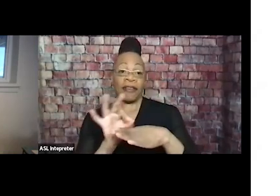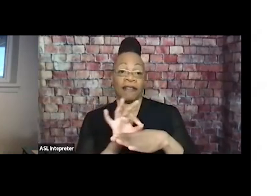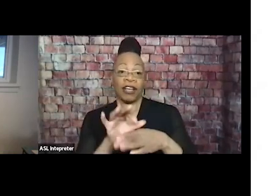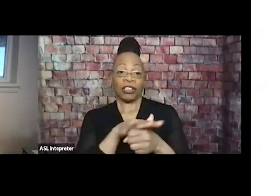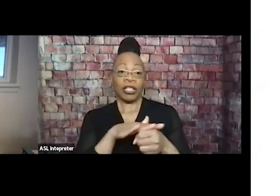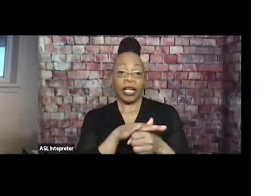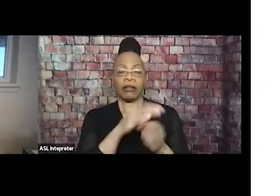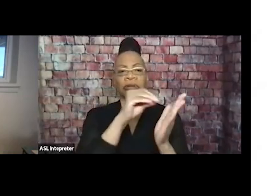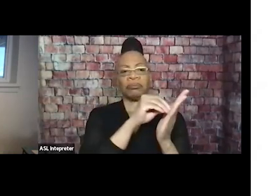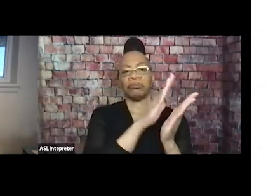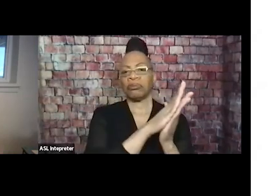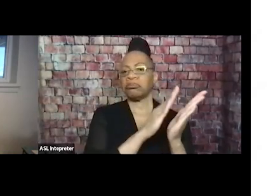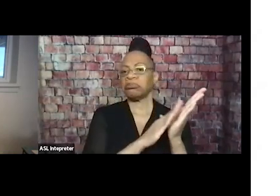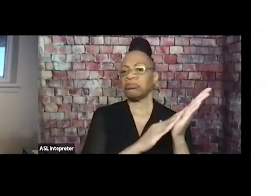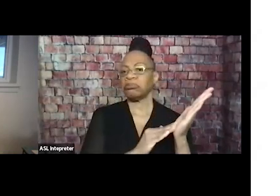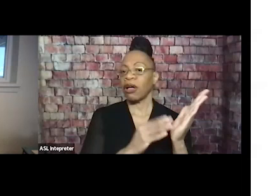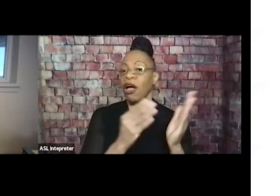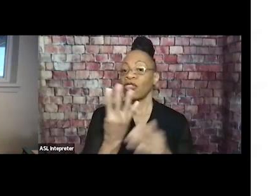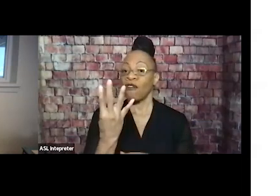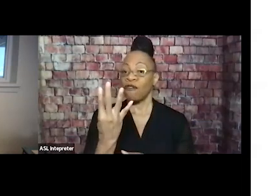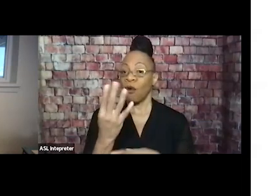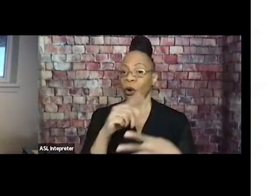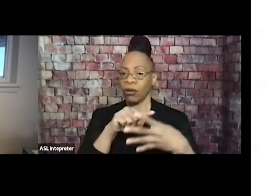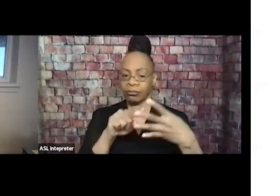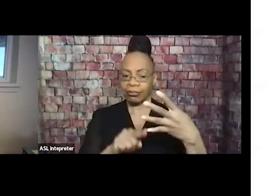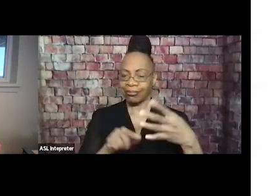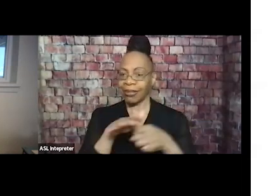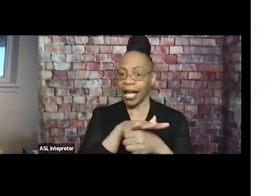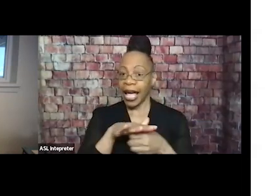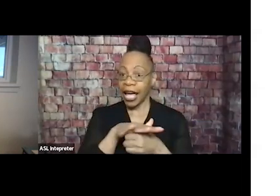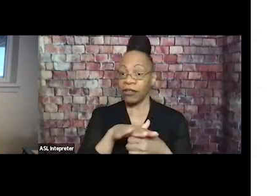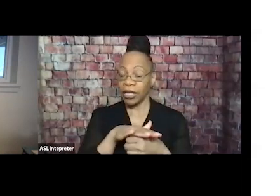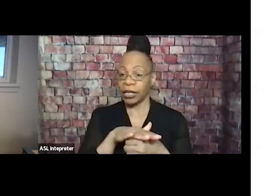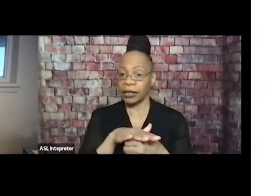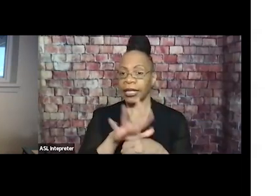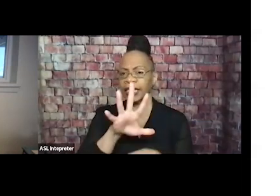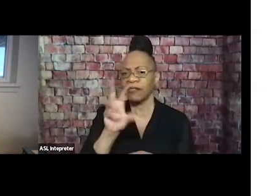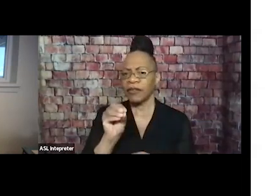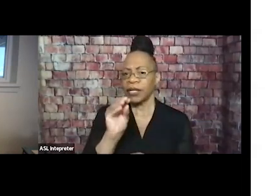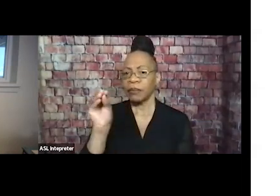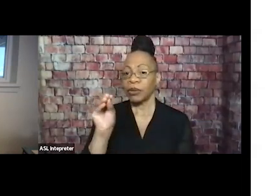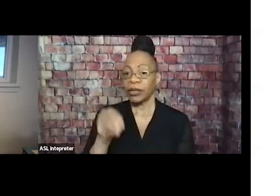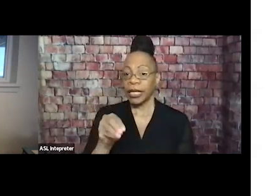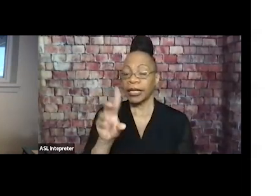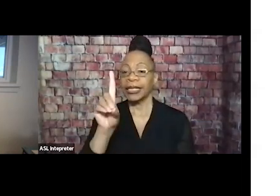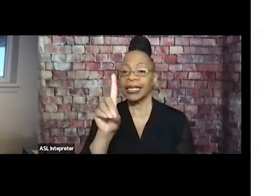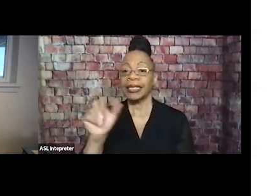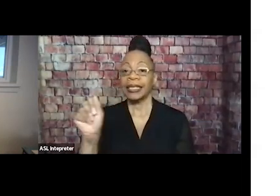the four areas of functioning. This functional information section is 50%, excuse me, of the disability determination.